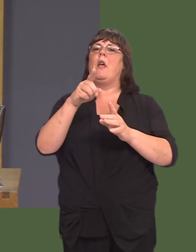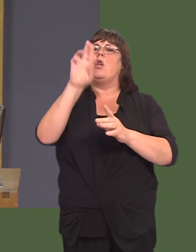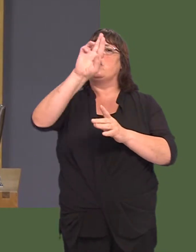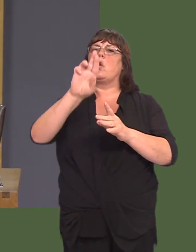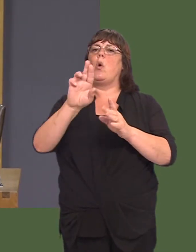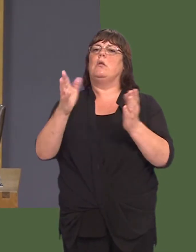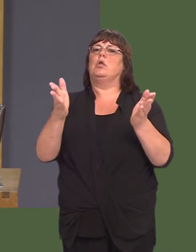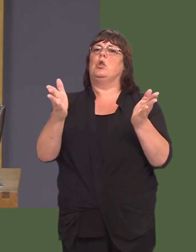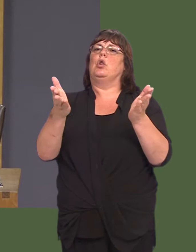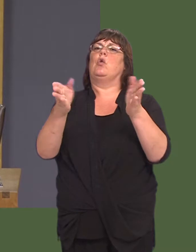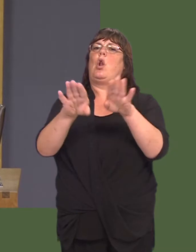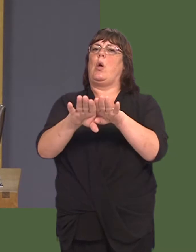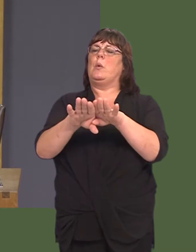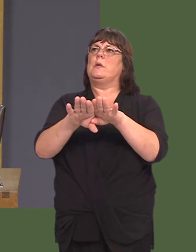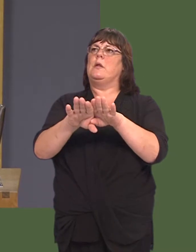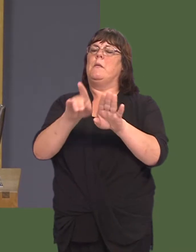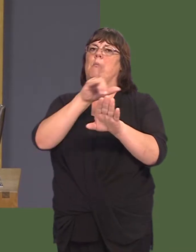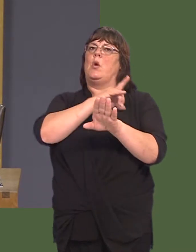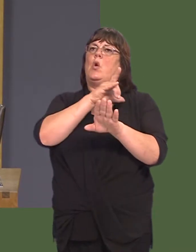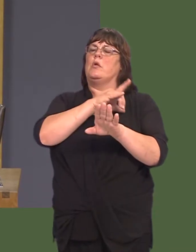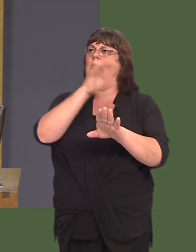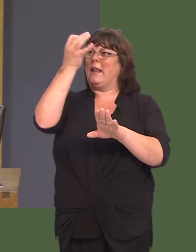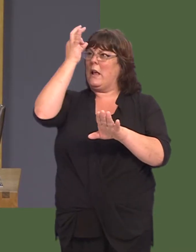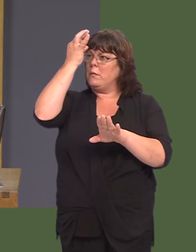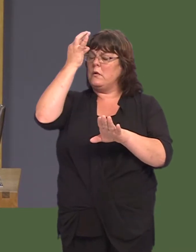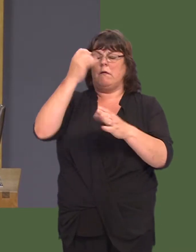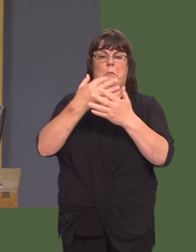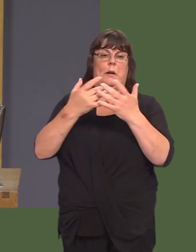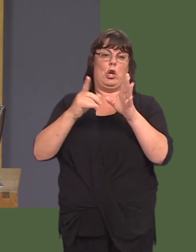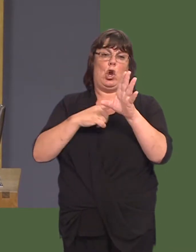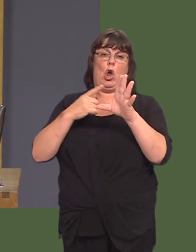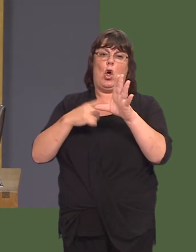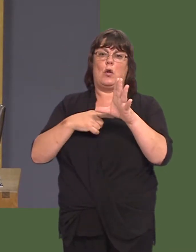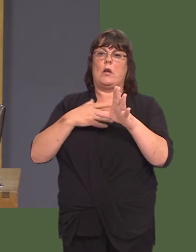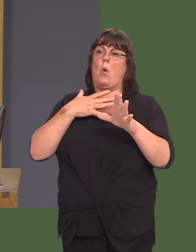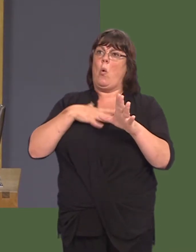a bit of a self-fulfilling prophecy because the council has, for many years, had a proposal